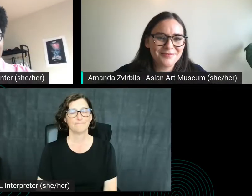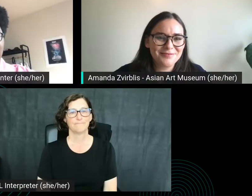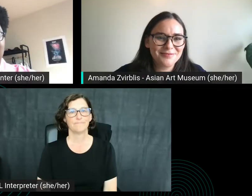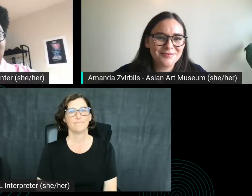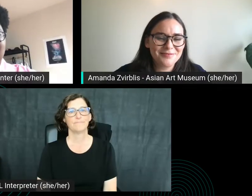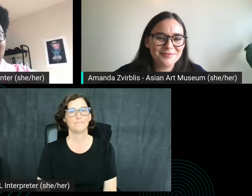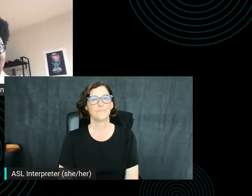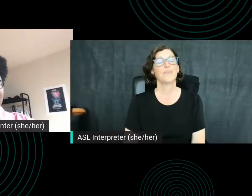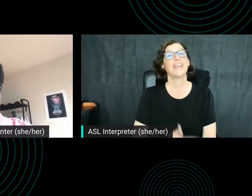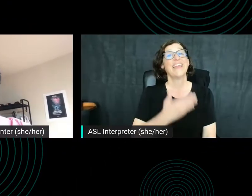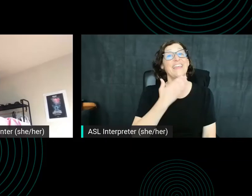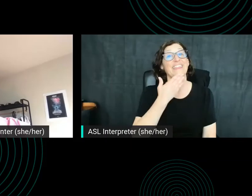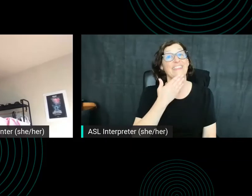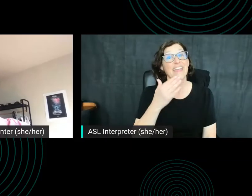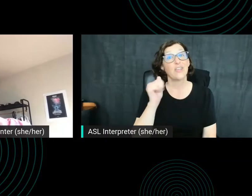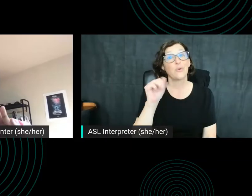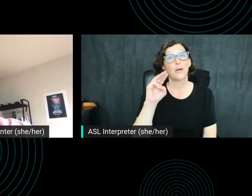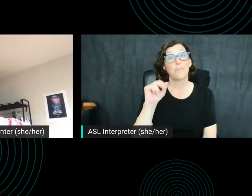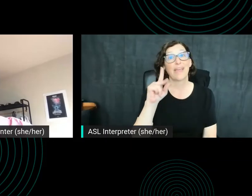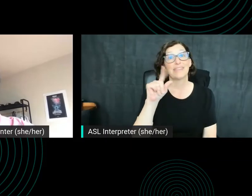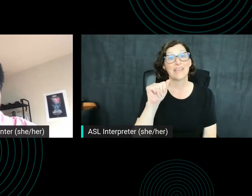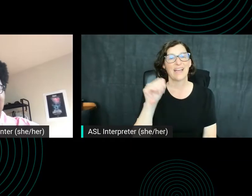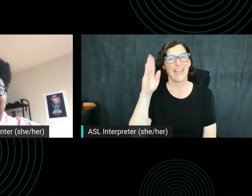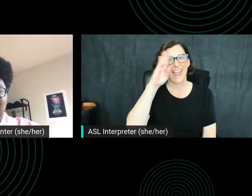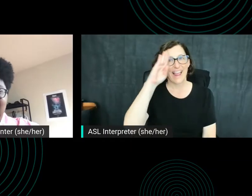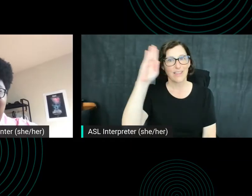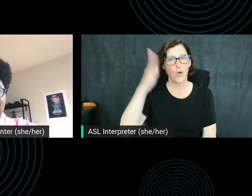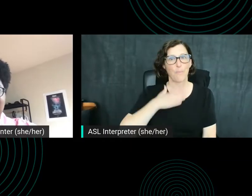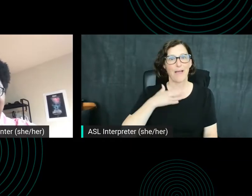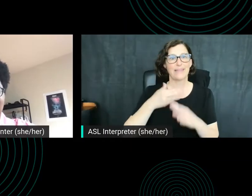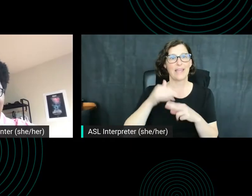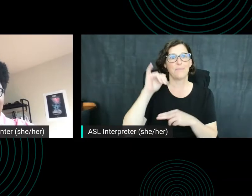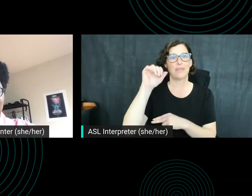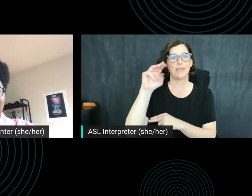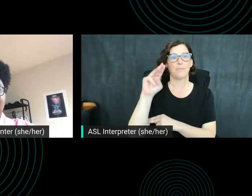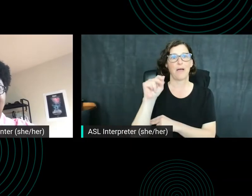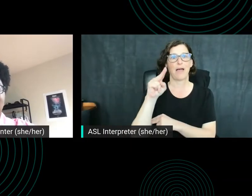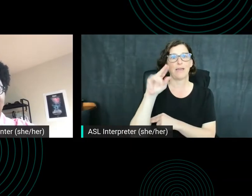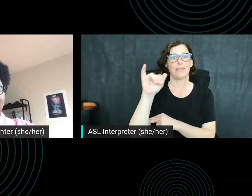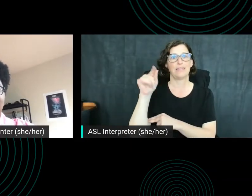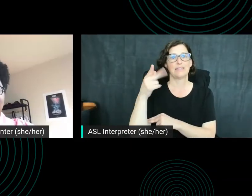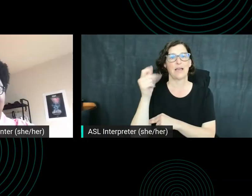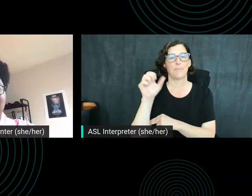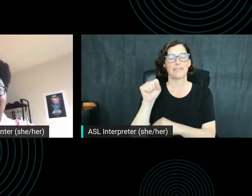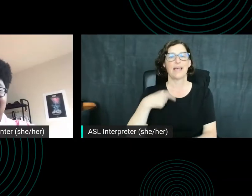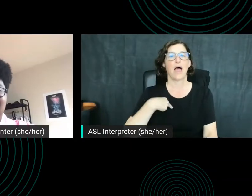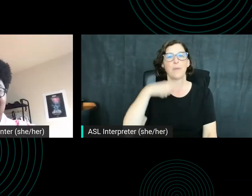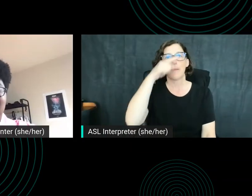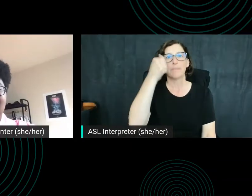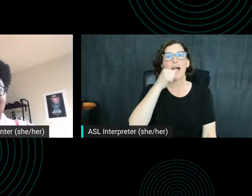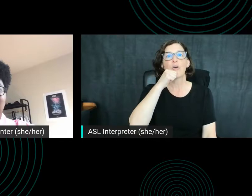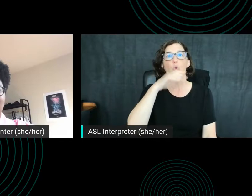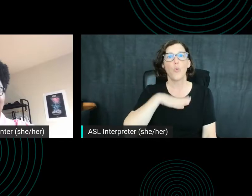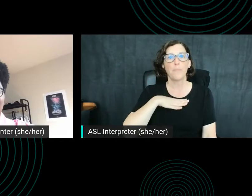Imani: Thank you Amanda. Hi everyone. My name's Imani Thomas. I am a Black woman with brown eyes and an afro.